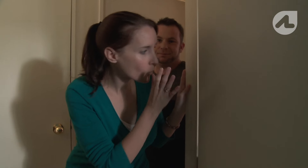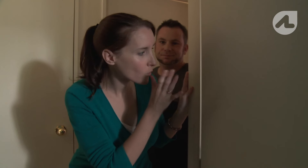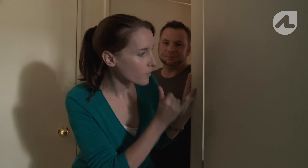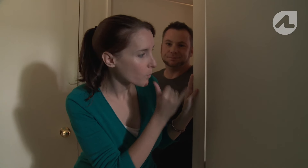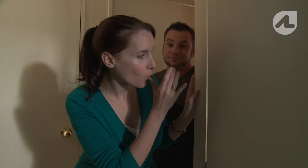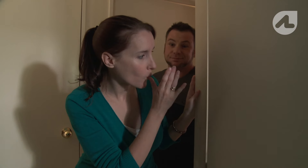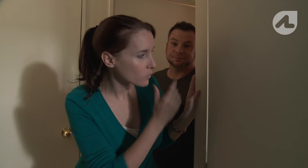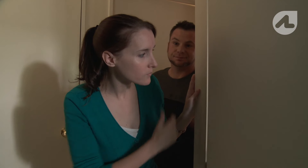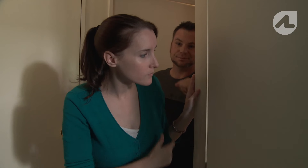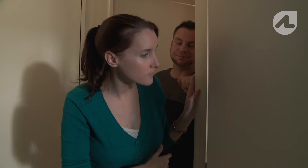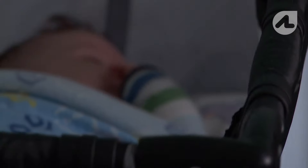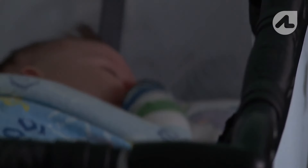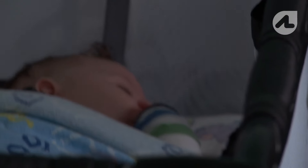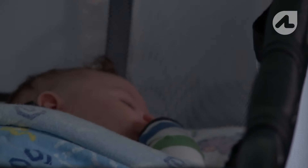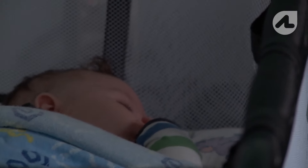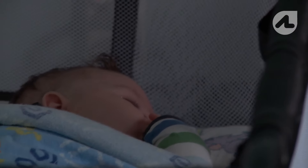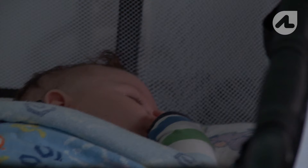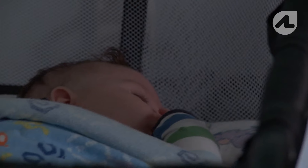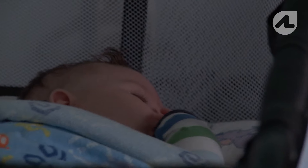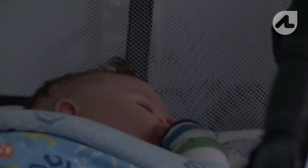Oh, he's sucking his thumb.